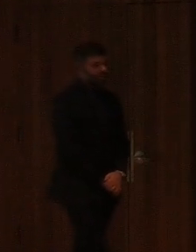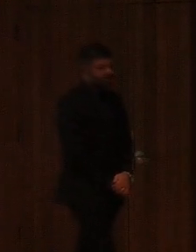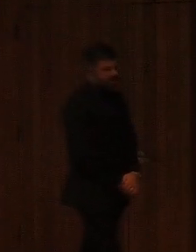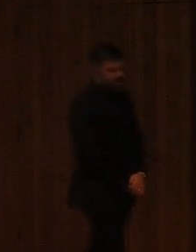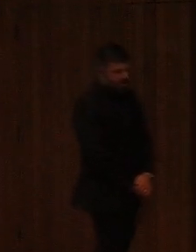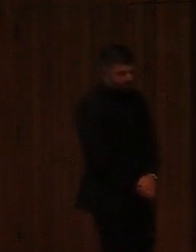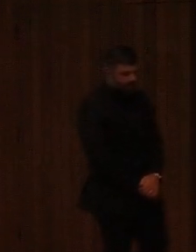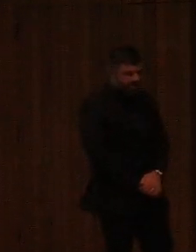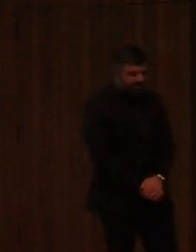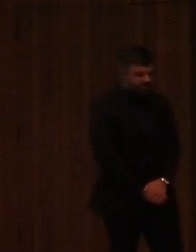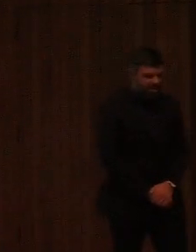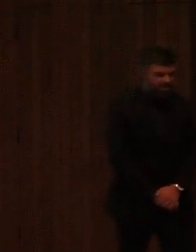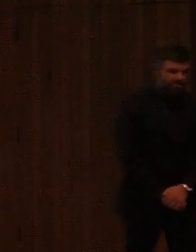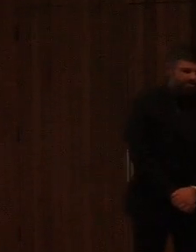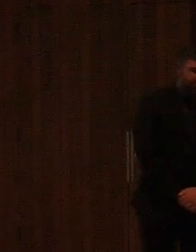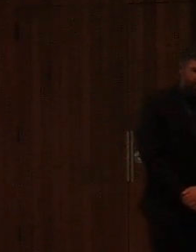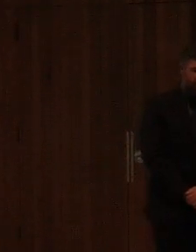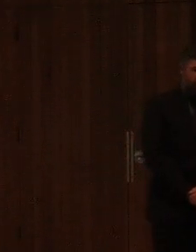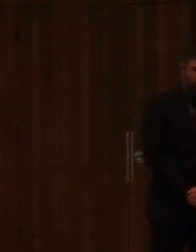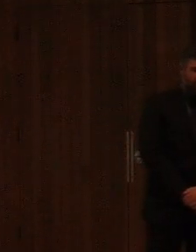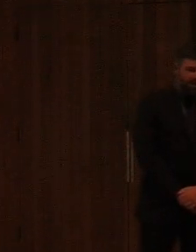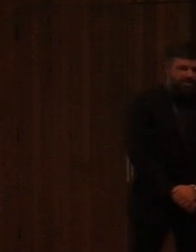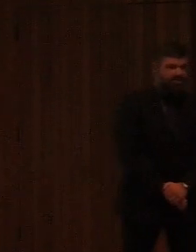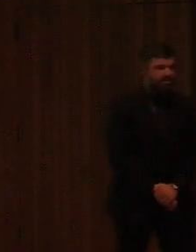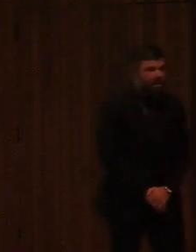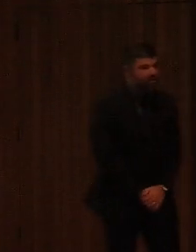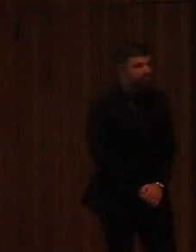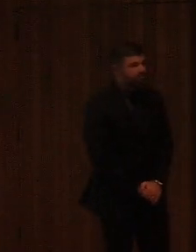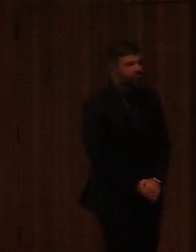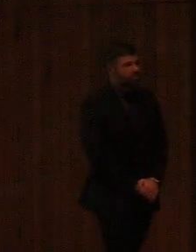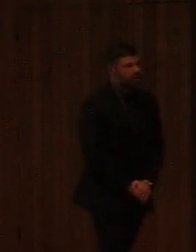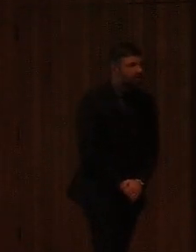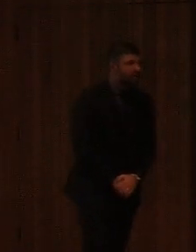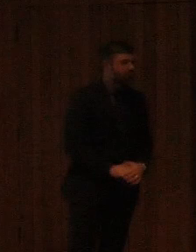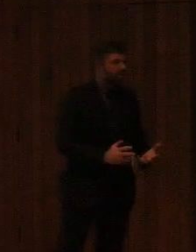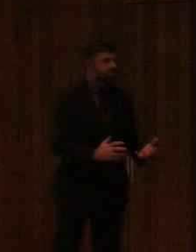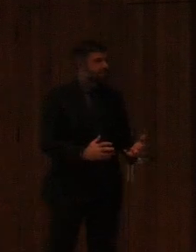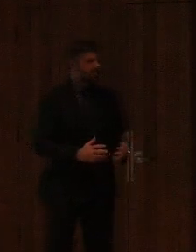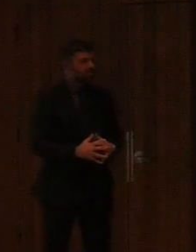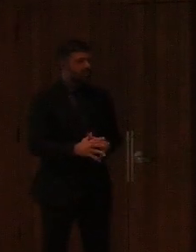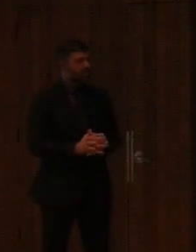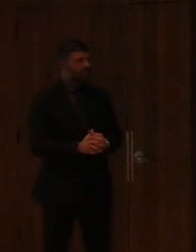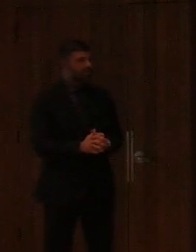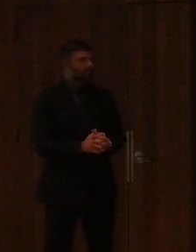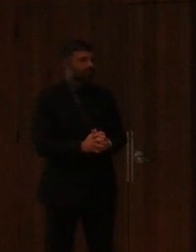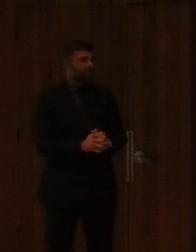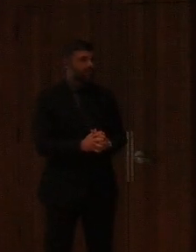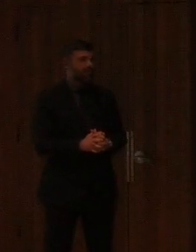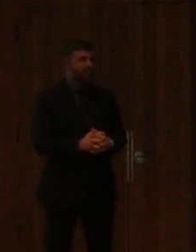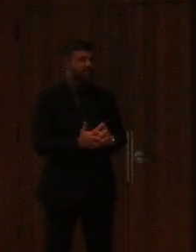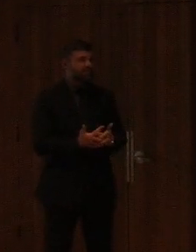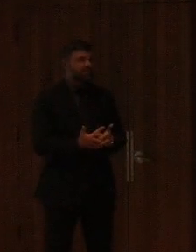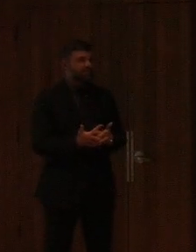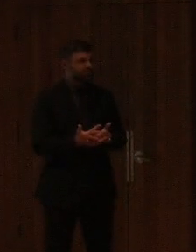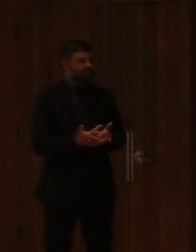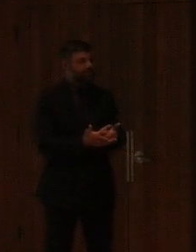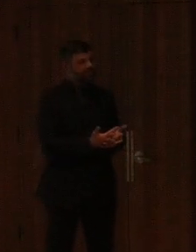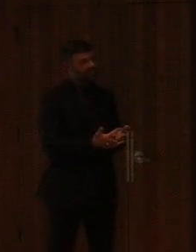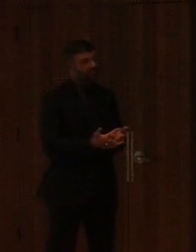Right, and it really does speak to Butler's ideas about race and about the existence of certain races